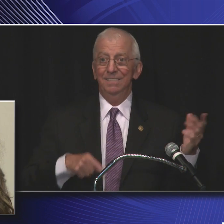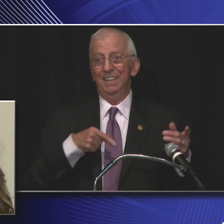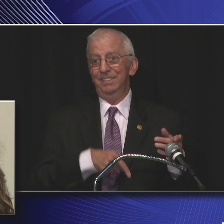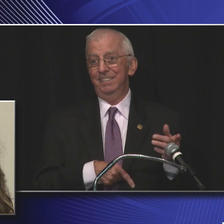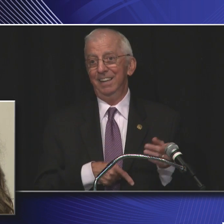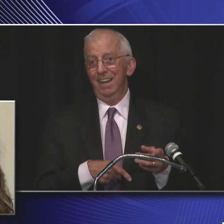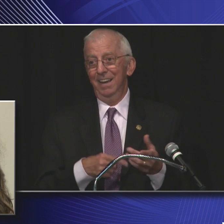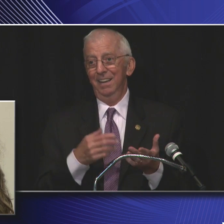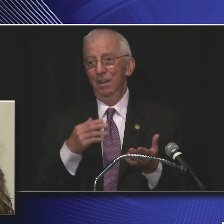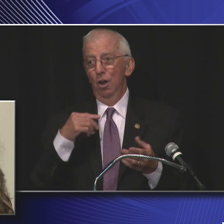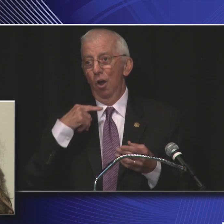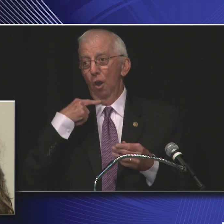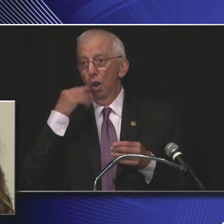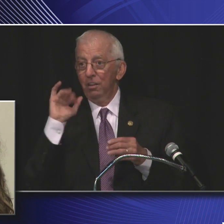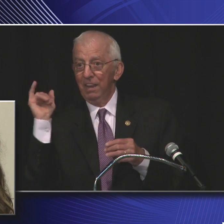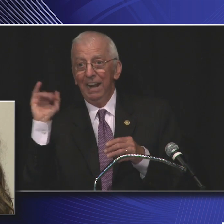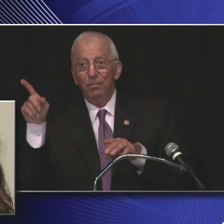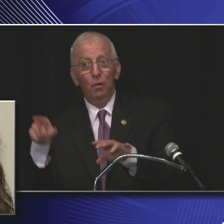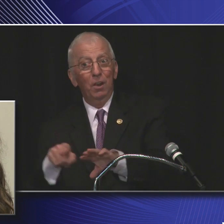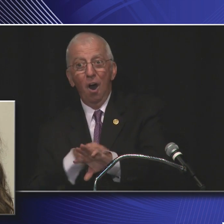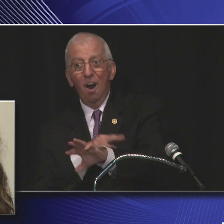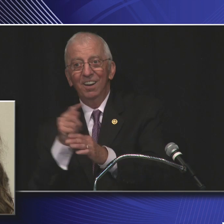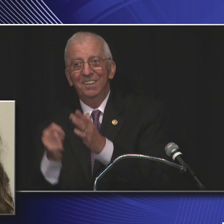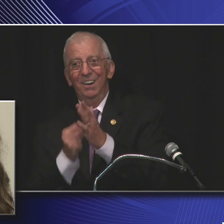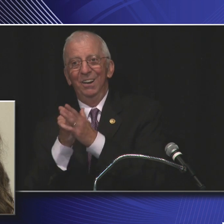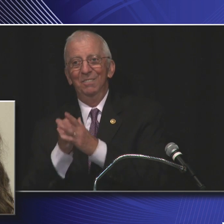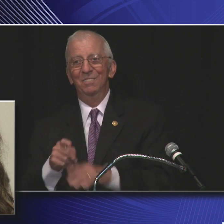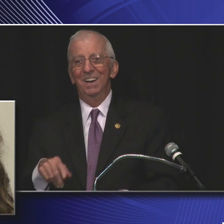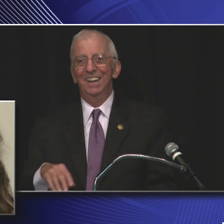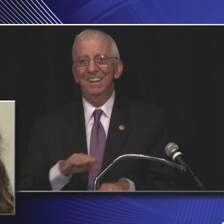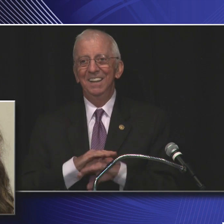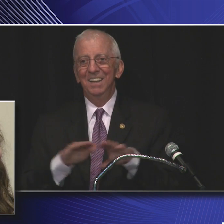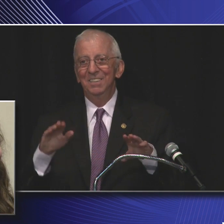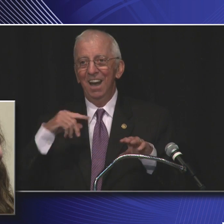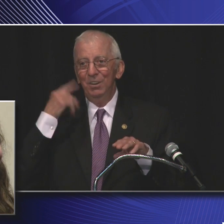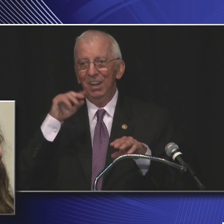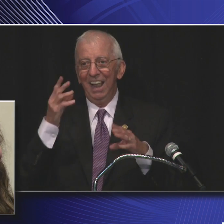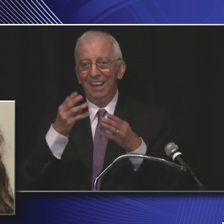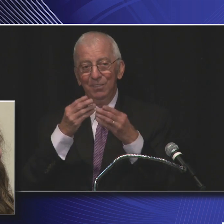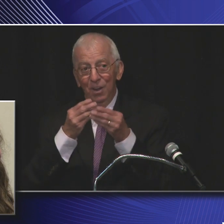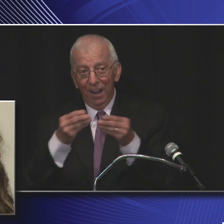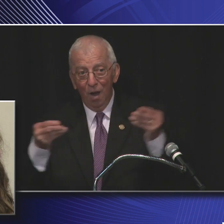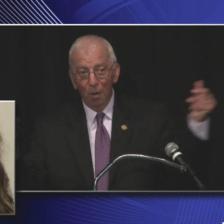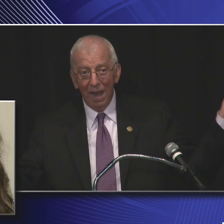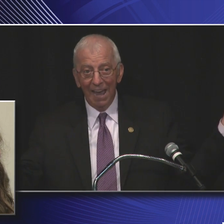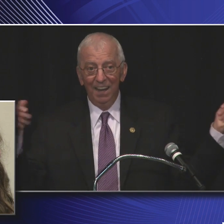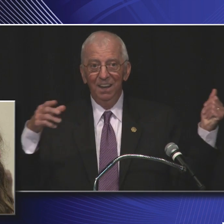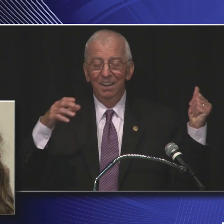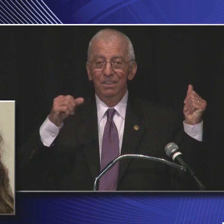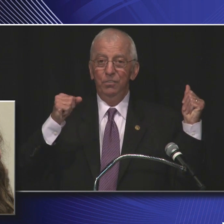this looks like it's for the long term. Doesn't look like it's going to go away.